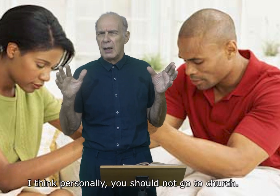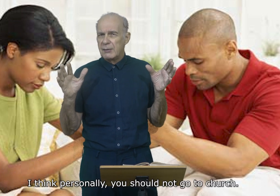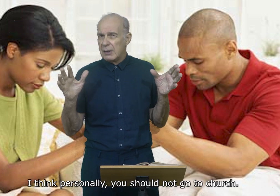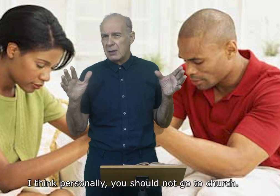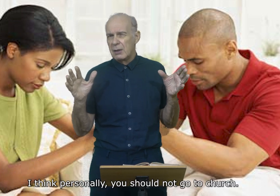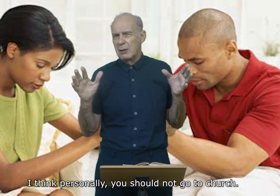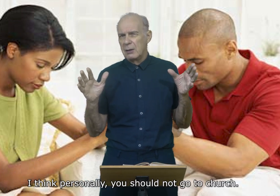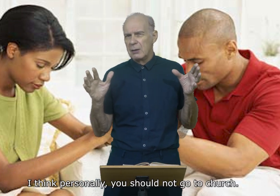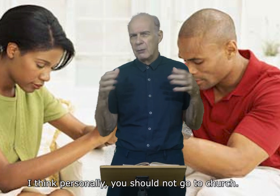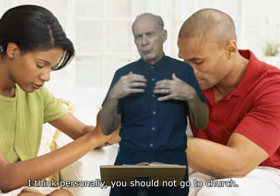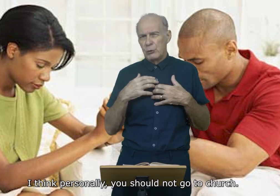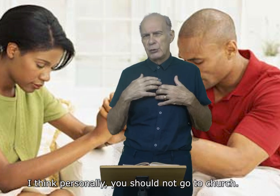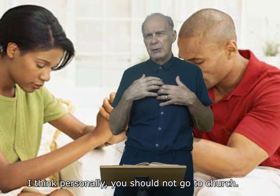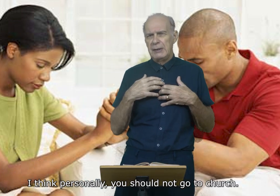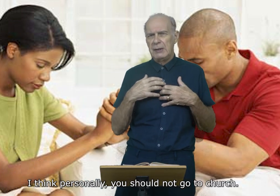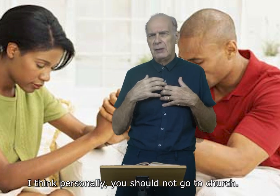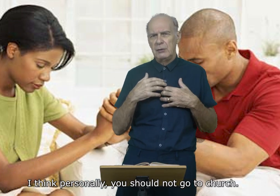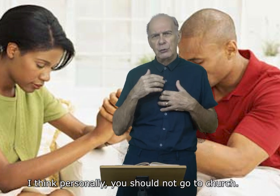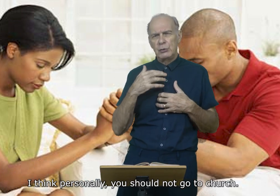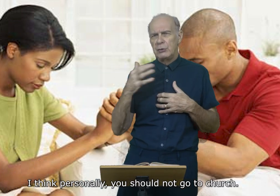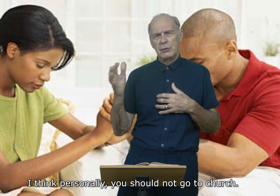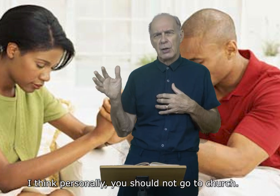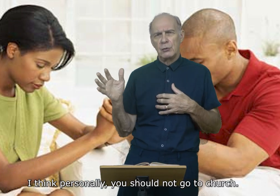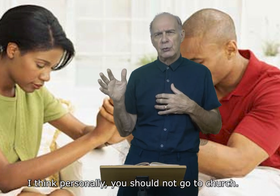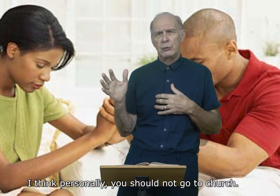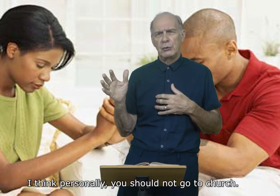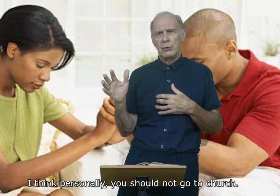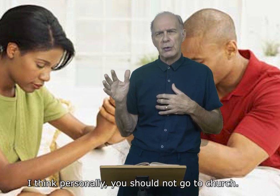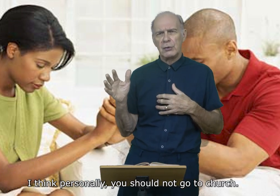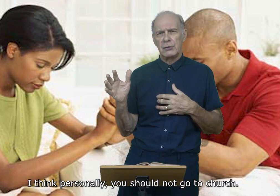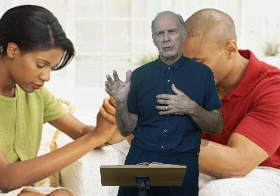I think personally, you should not go to church.